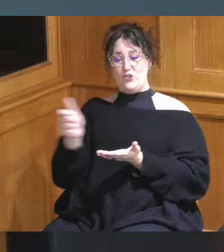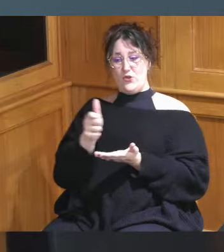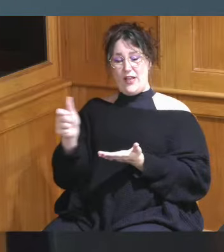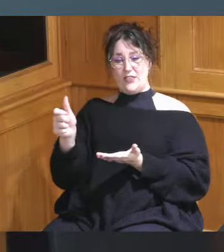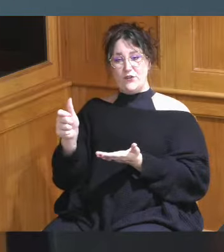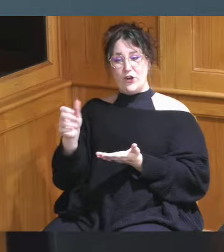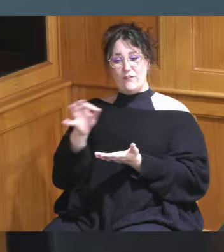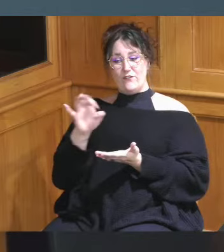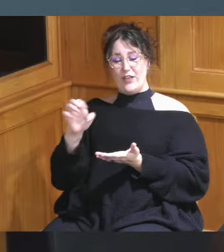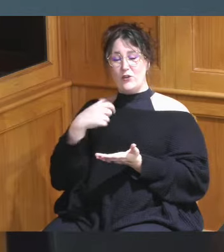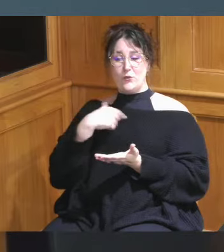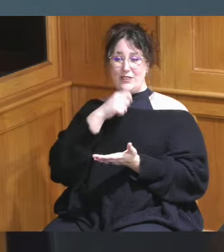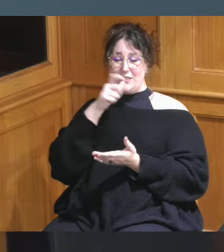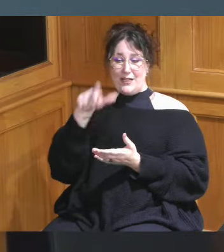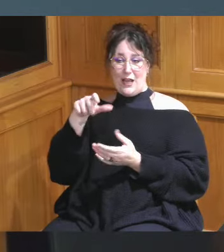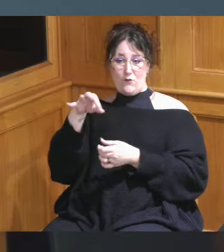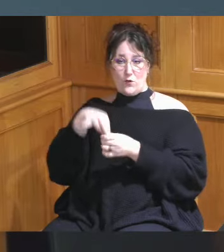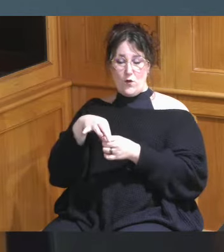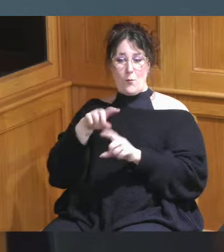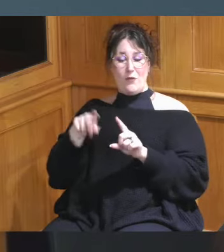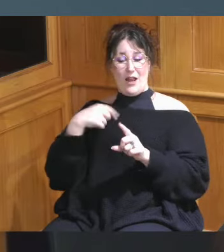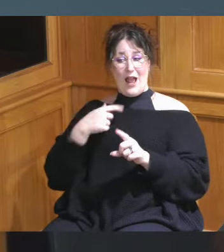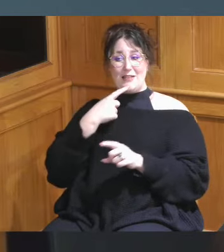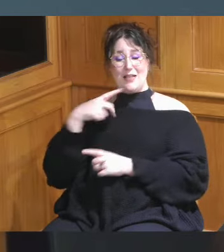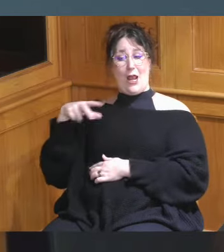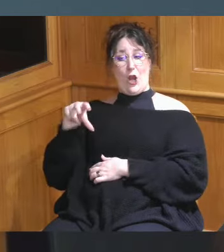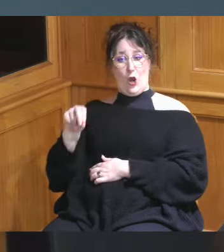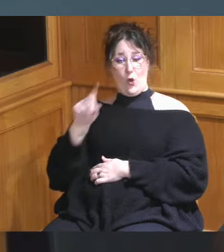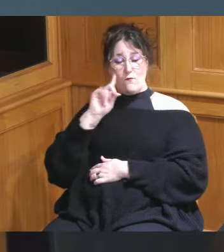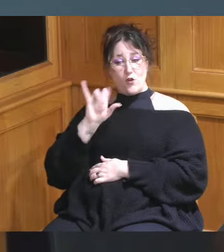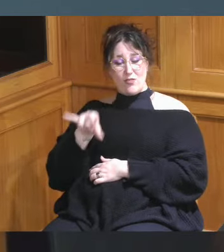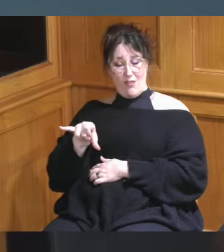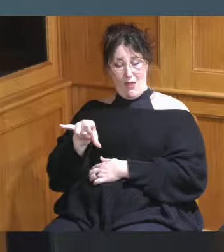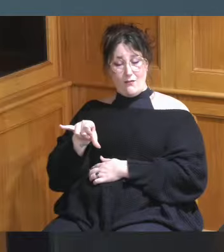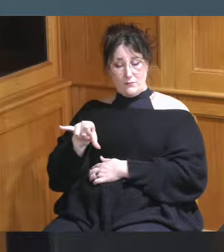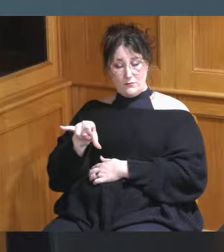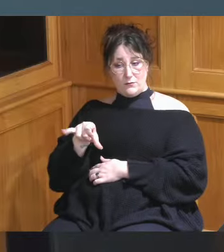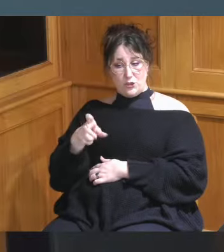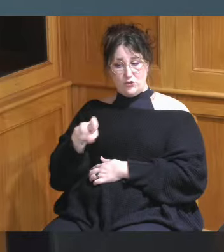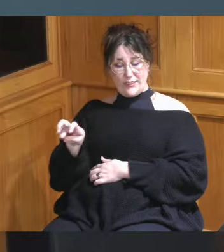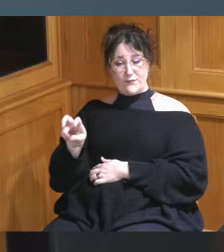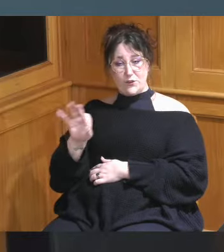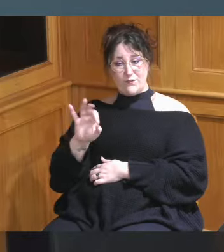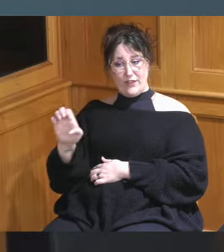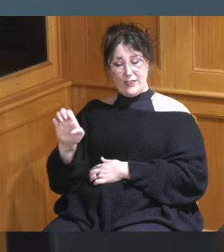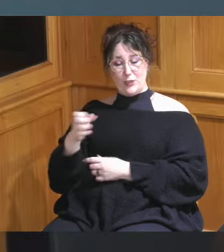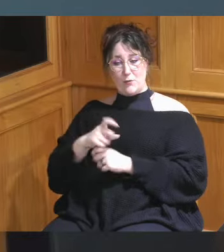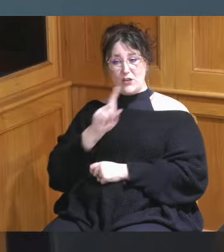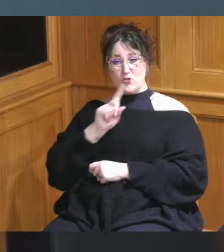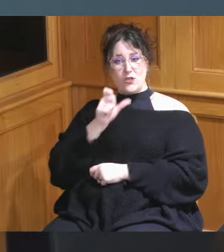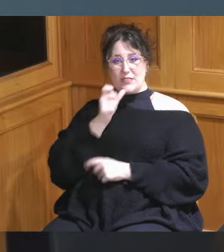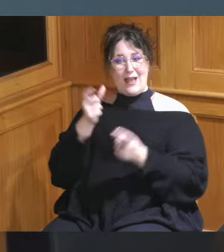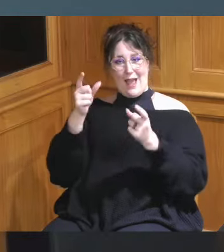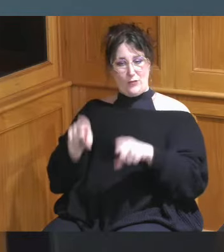have to vote on but I said no to the transfer fee also to make sure that did not happen. So,